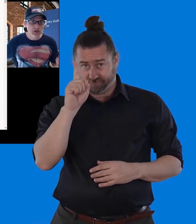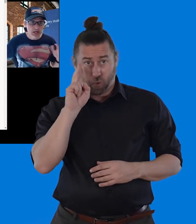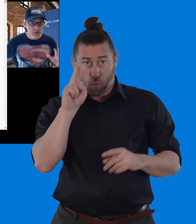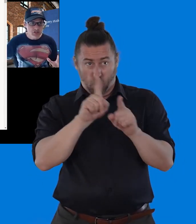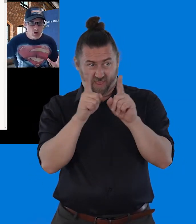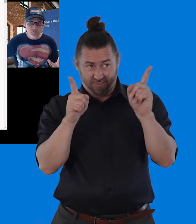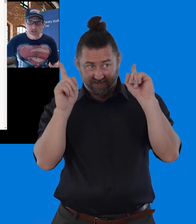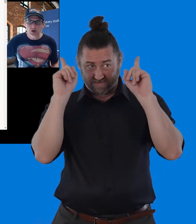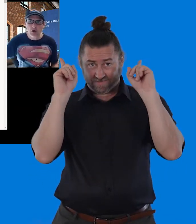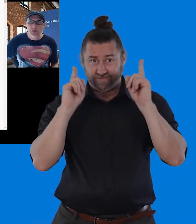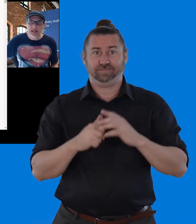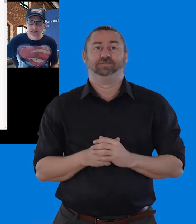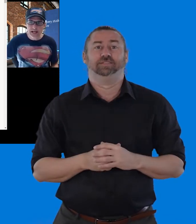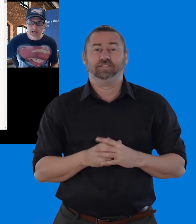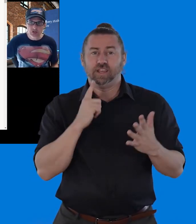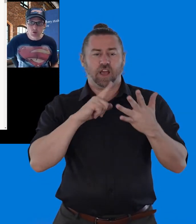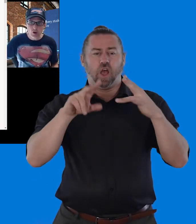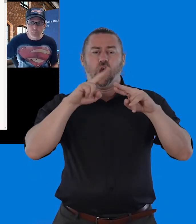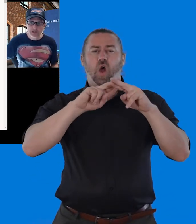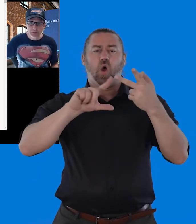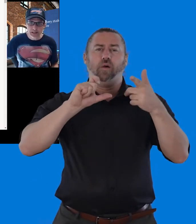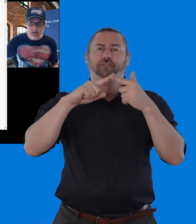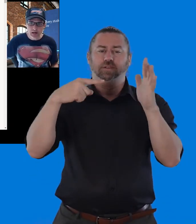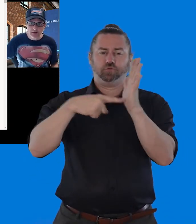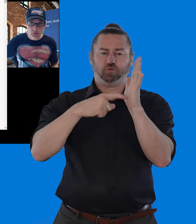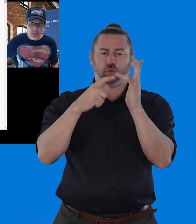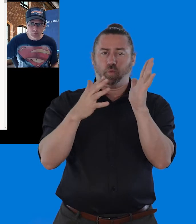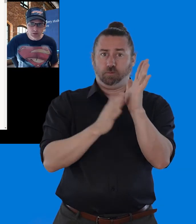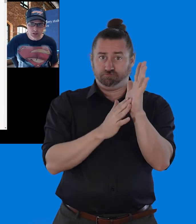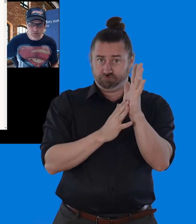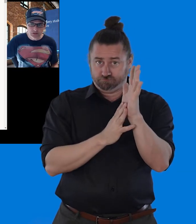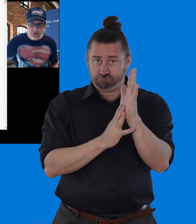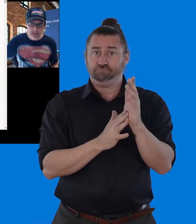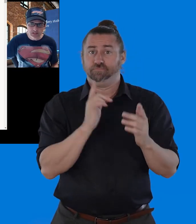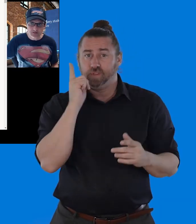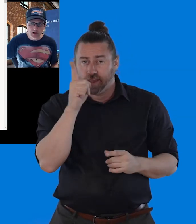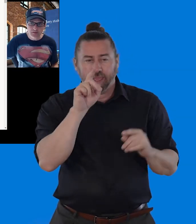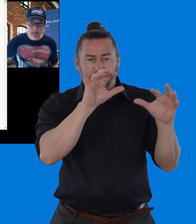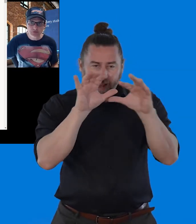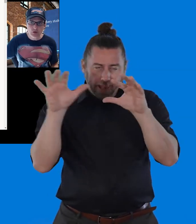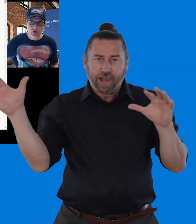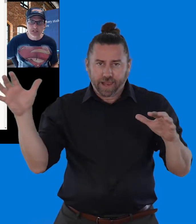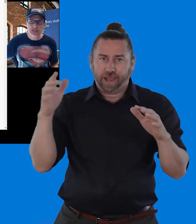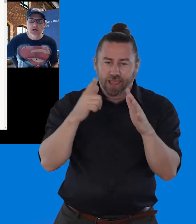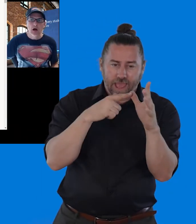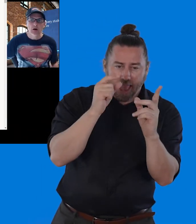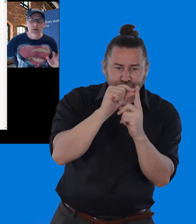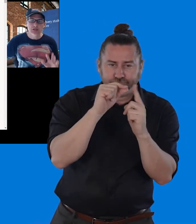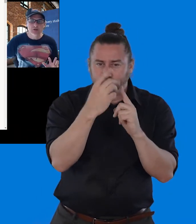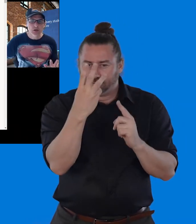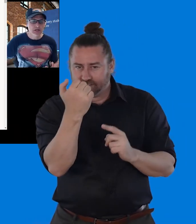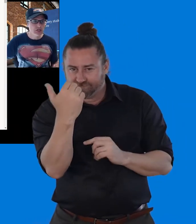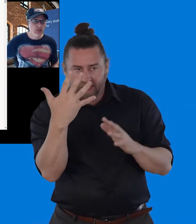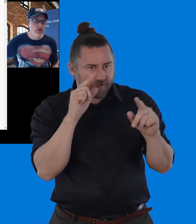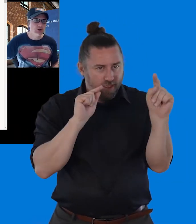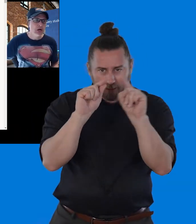So, when you come into office.com, there's that install office button, right? And this way you put in the Office 365 Apps, of course, alright, which is what I just showed you.